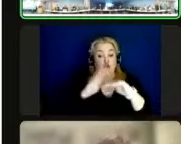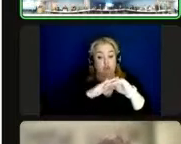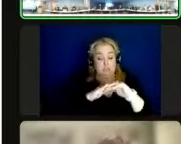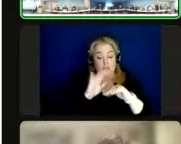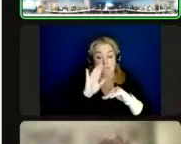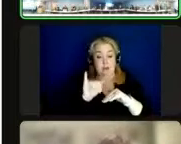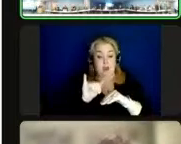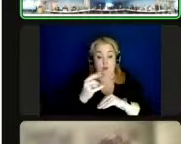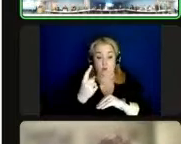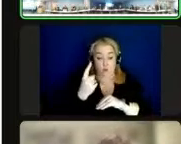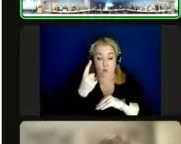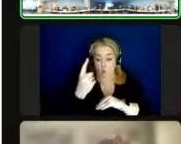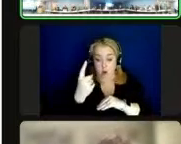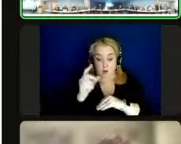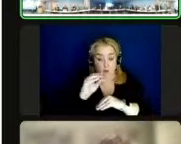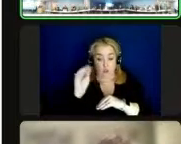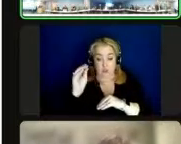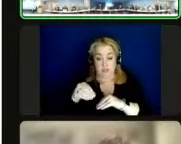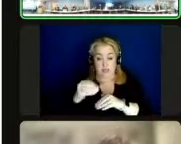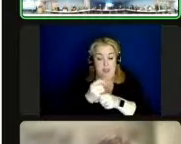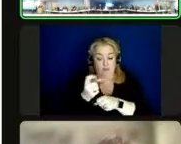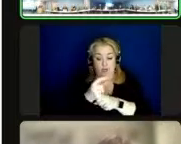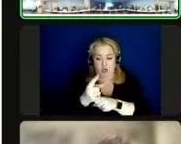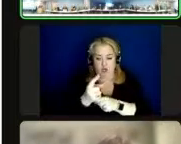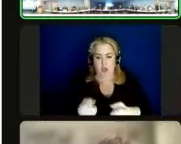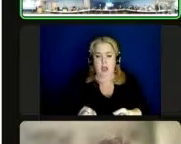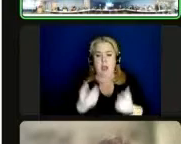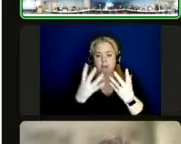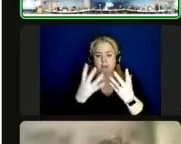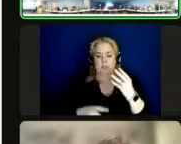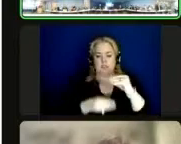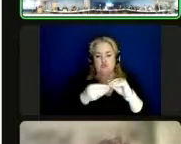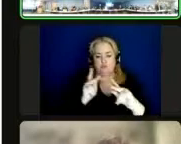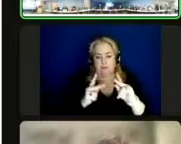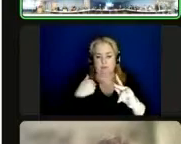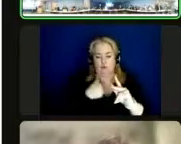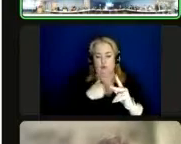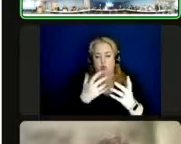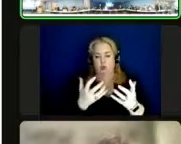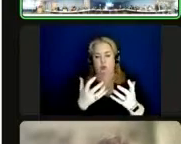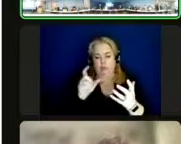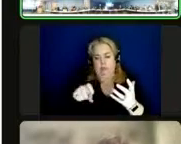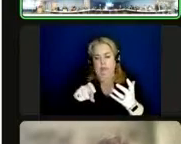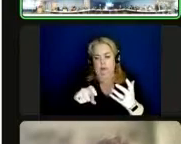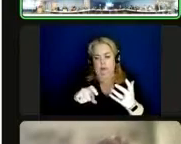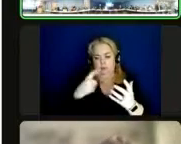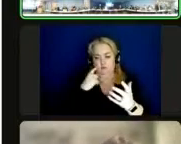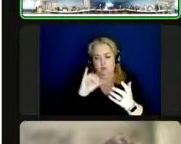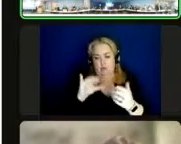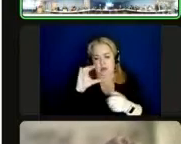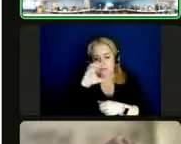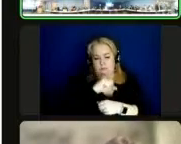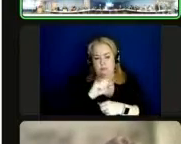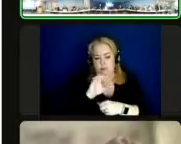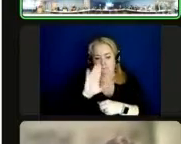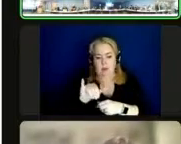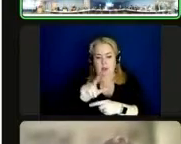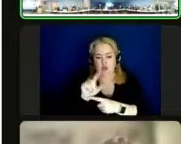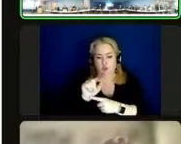WE WILL GET BACK TO YOU ON THAT